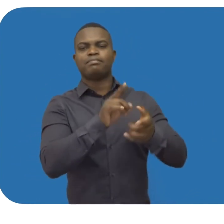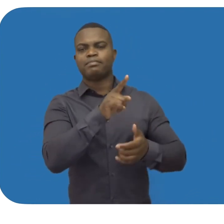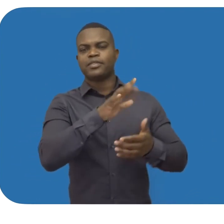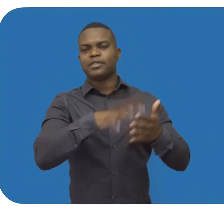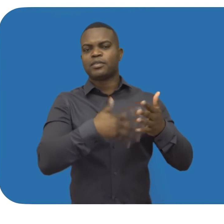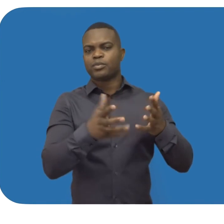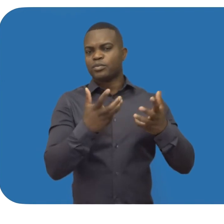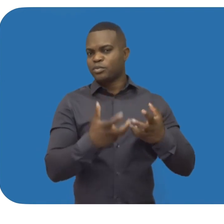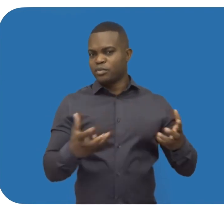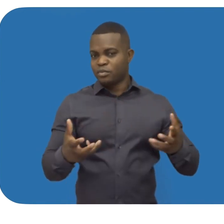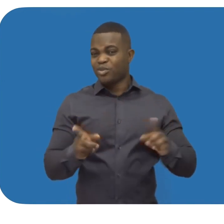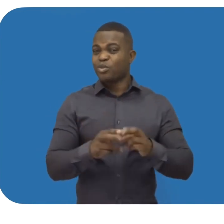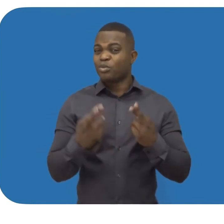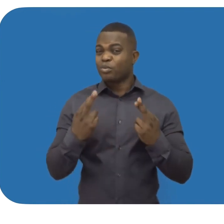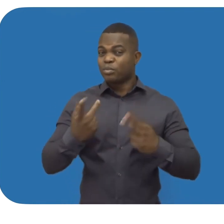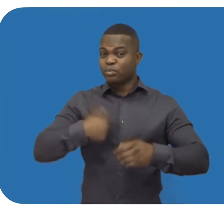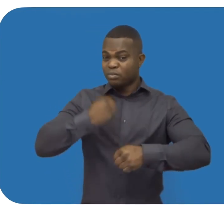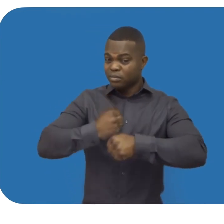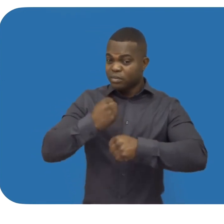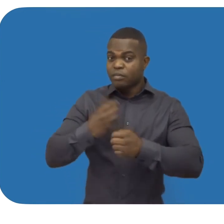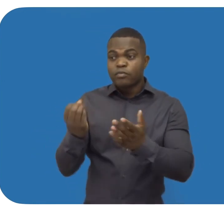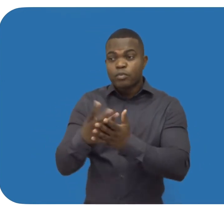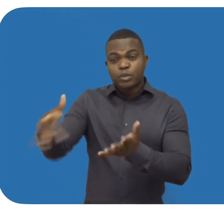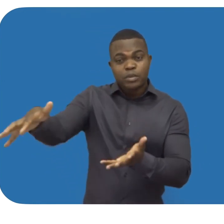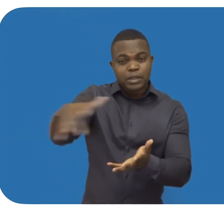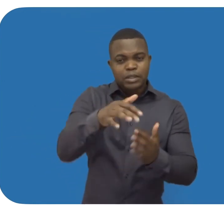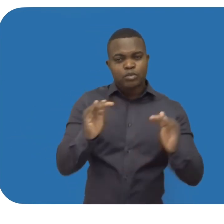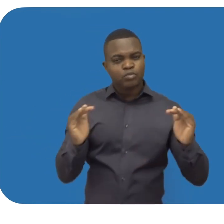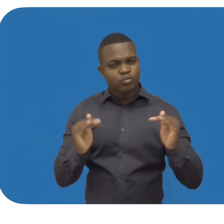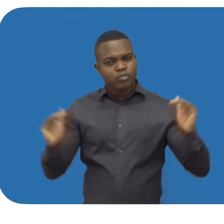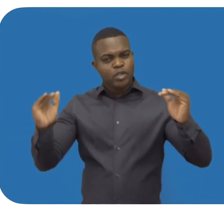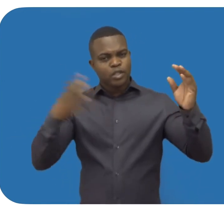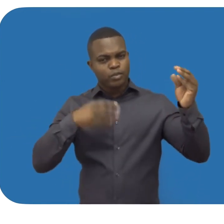We also hope that our efforts in structuring information about sign language datasets